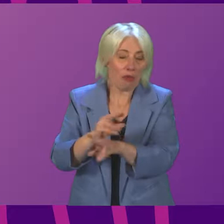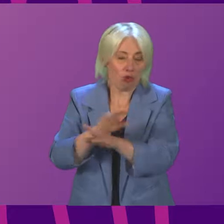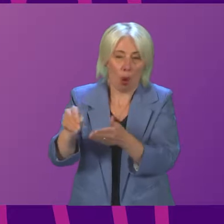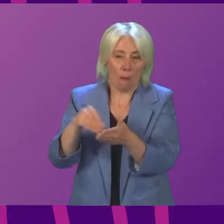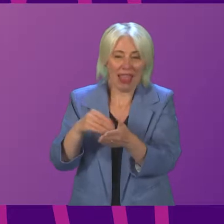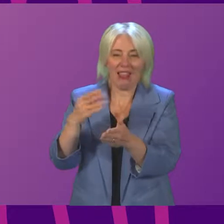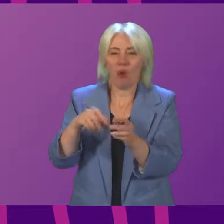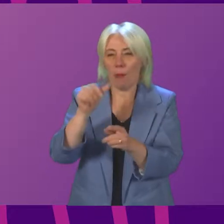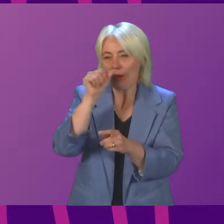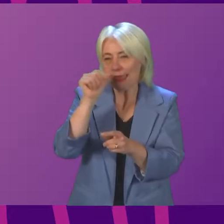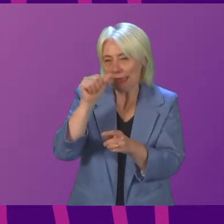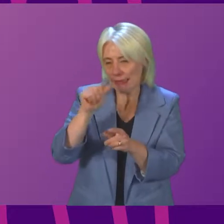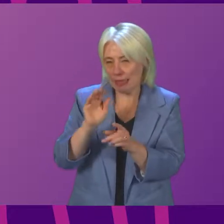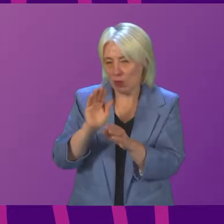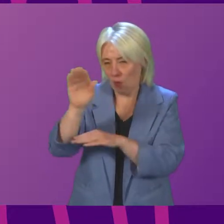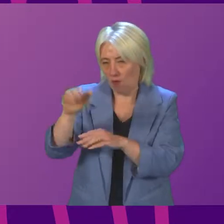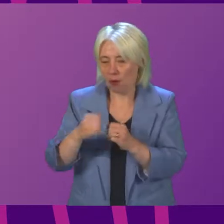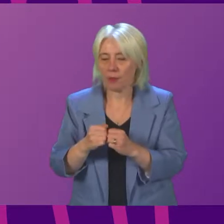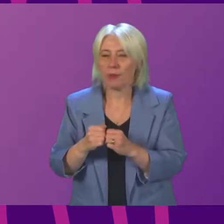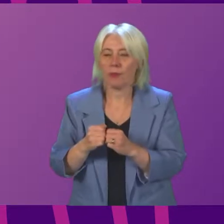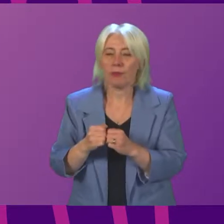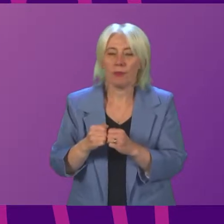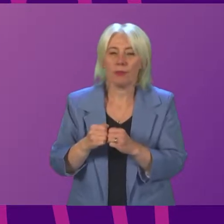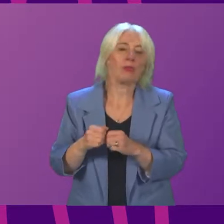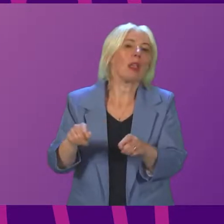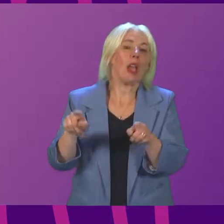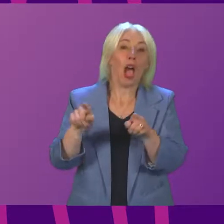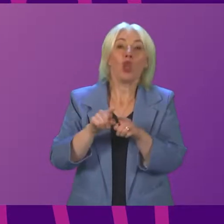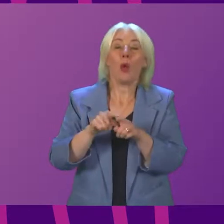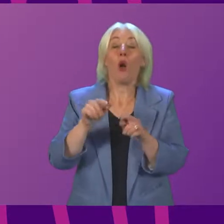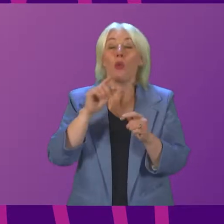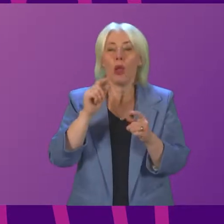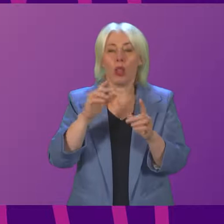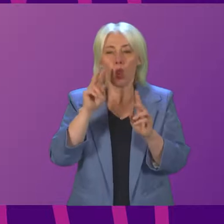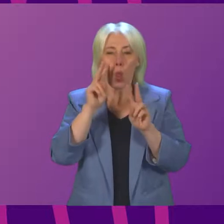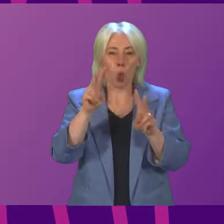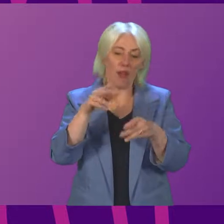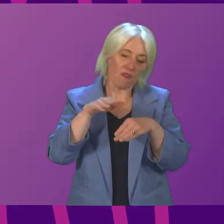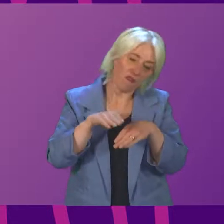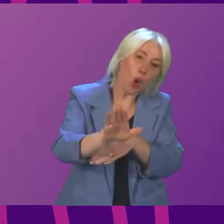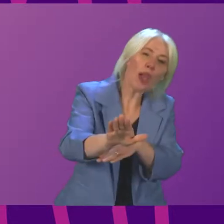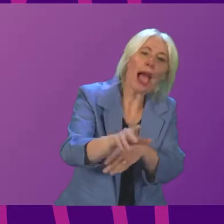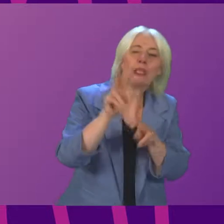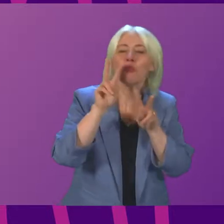On modelling around COP26, we undertake modelling and forecasting regularly, but there are a number